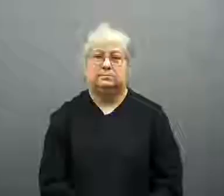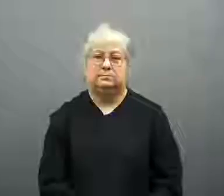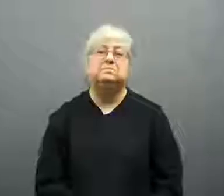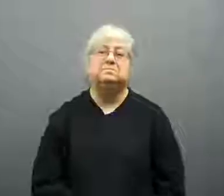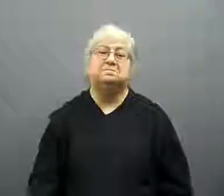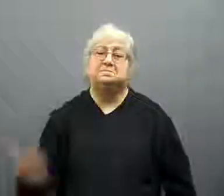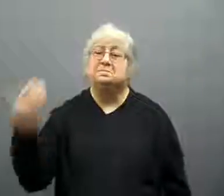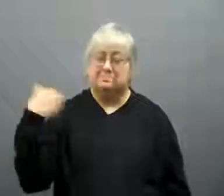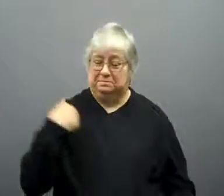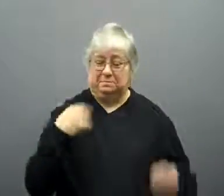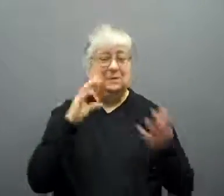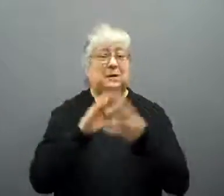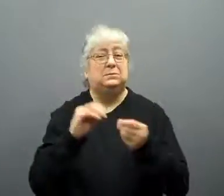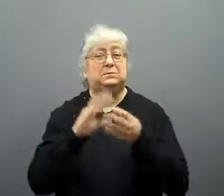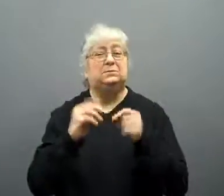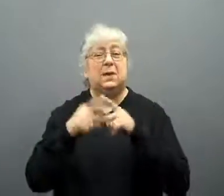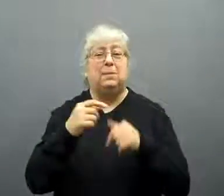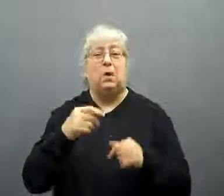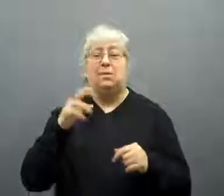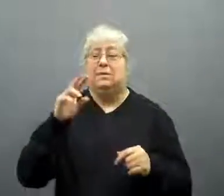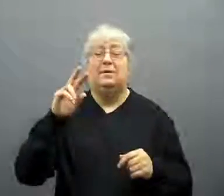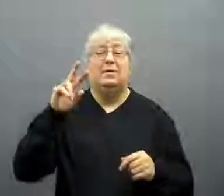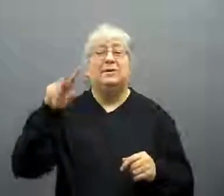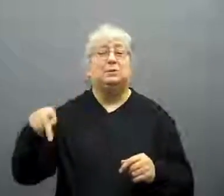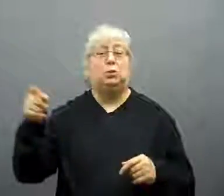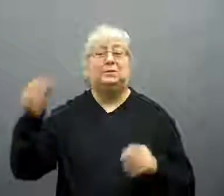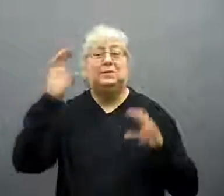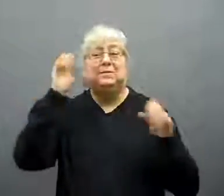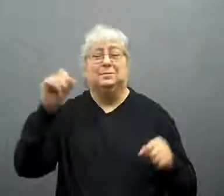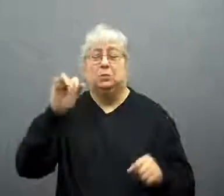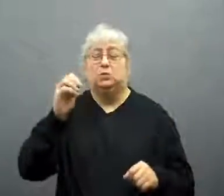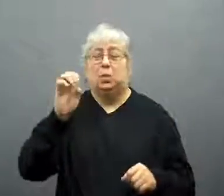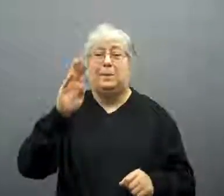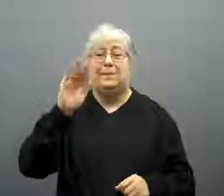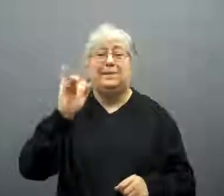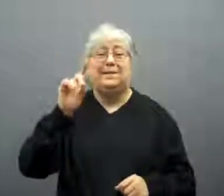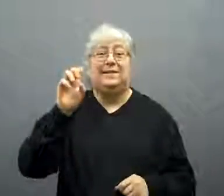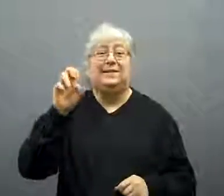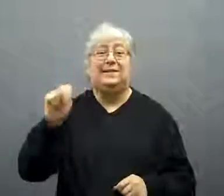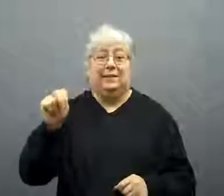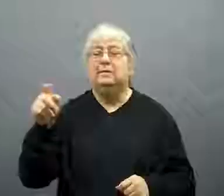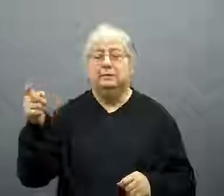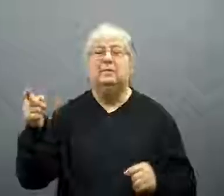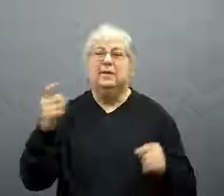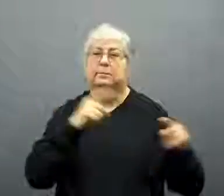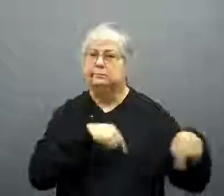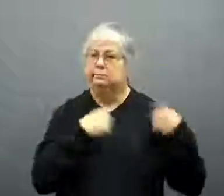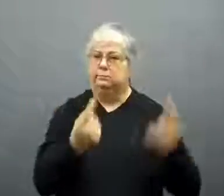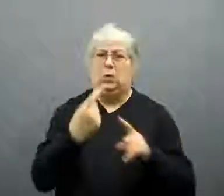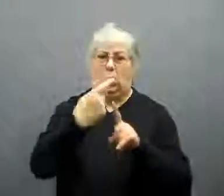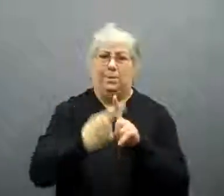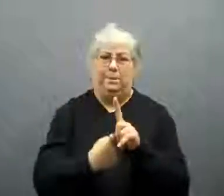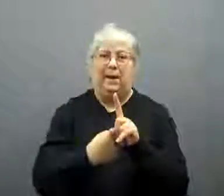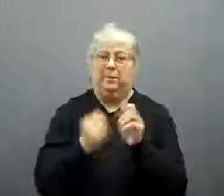In a previous story I talked about Vice President Joe Biden.